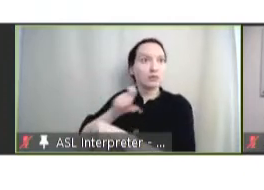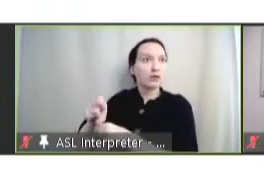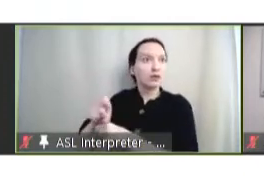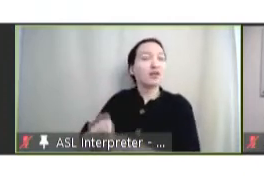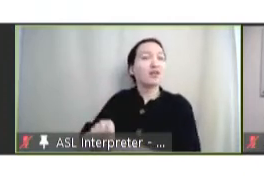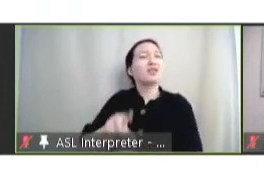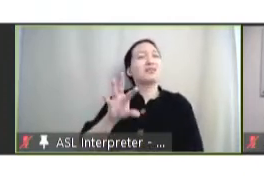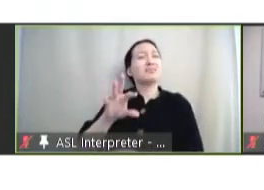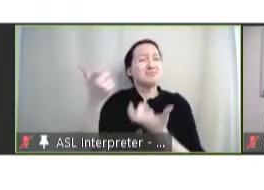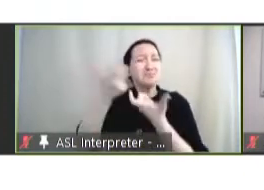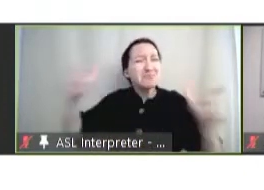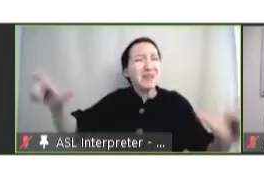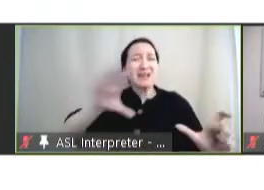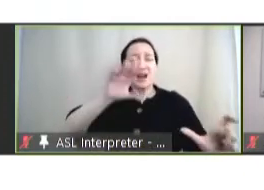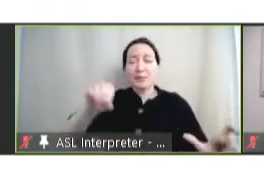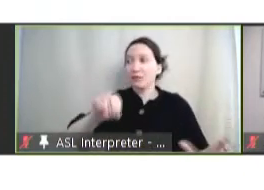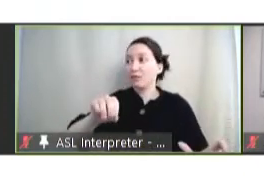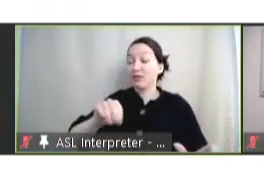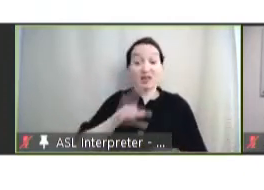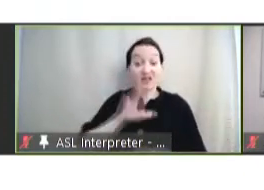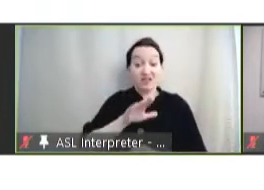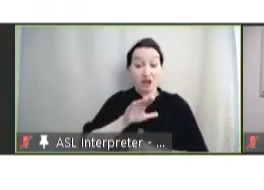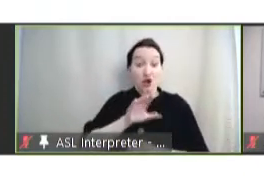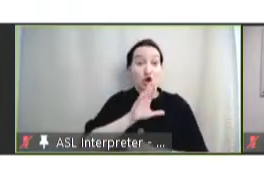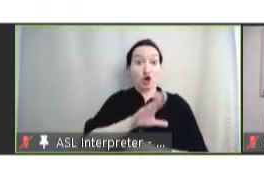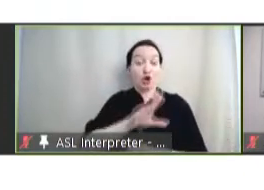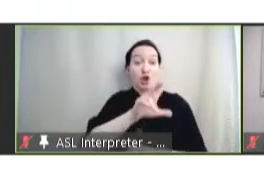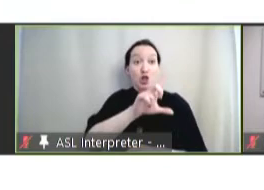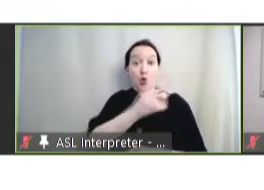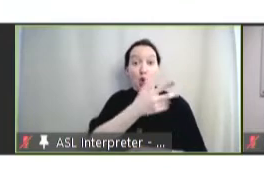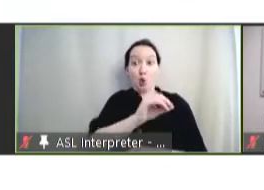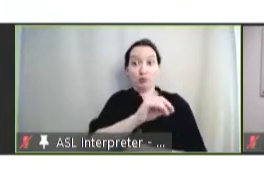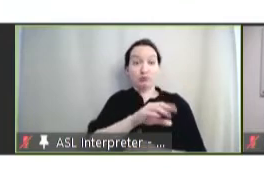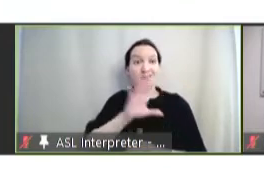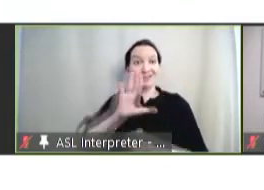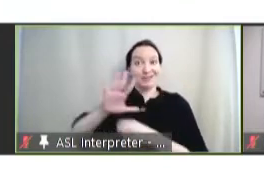companies would take, you know, their cover, their logo off of their COVID playbook, give it to us